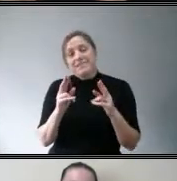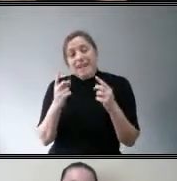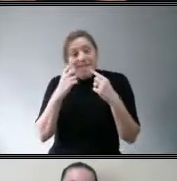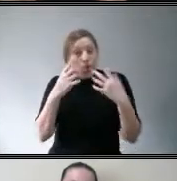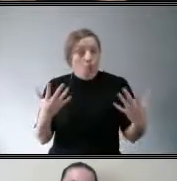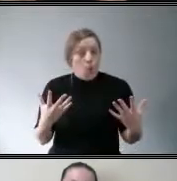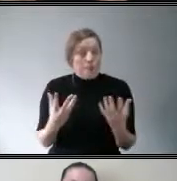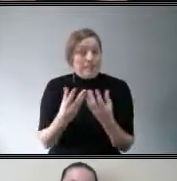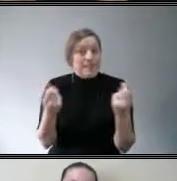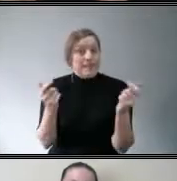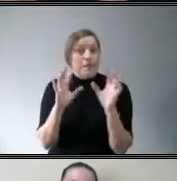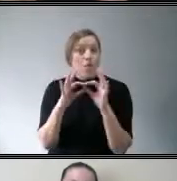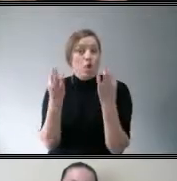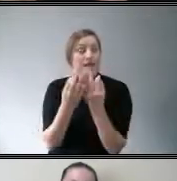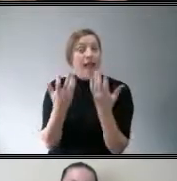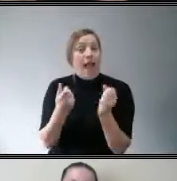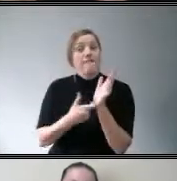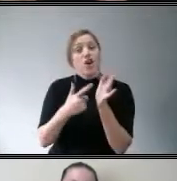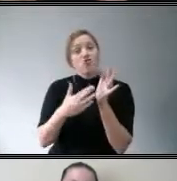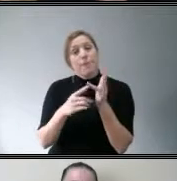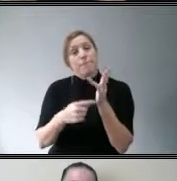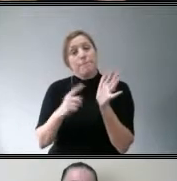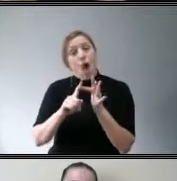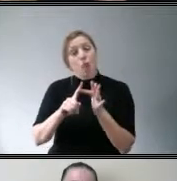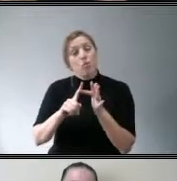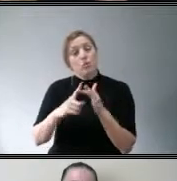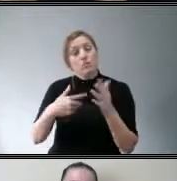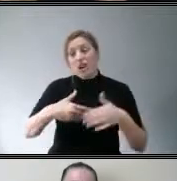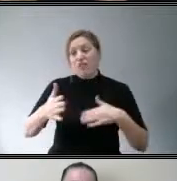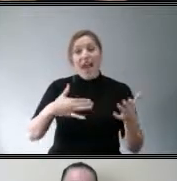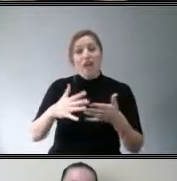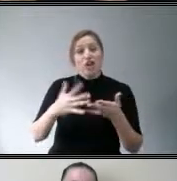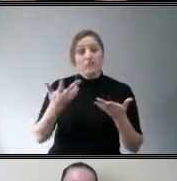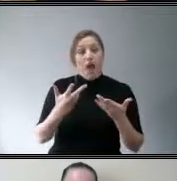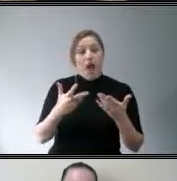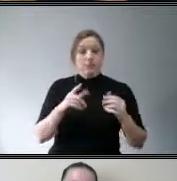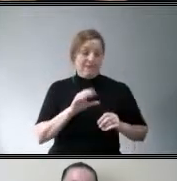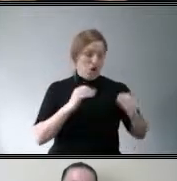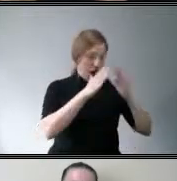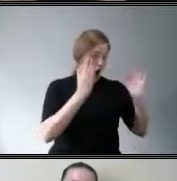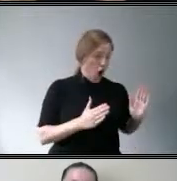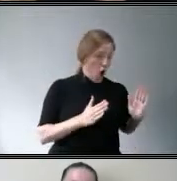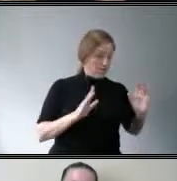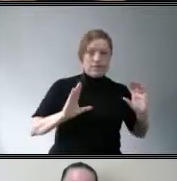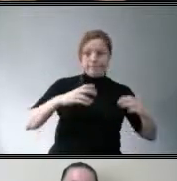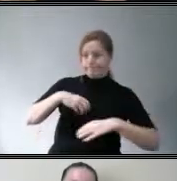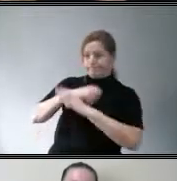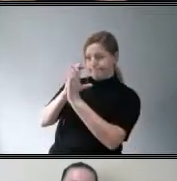have remote working arrangements pretty much all i imagined by now are two so so there might be some